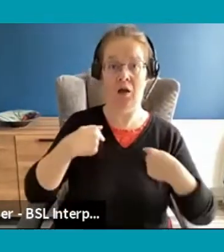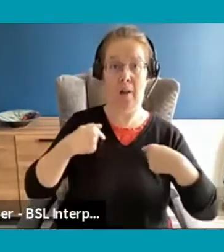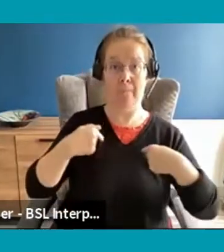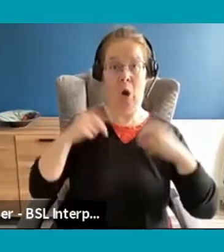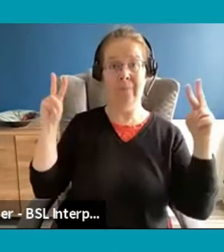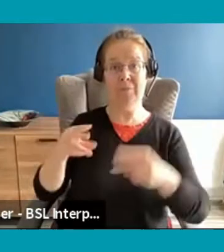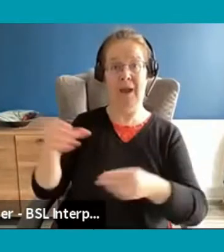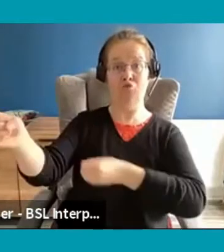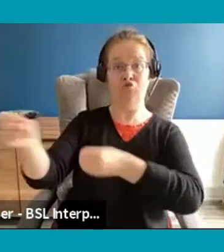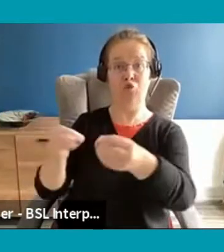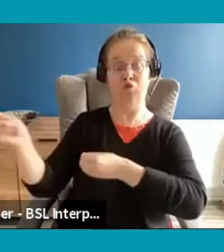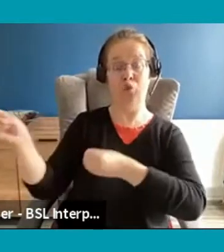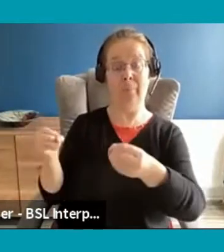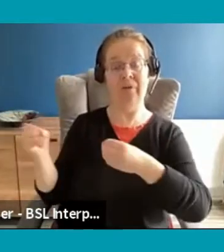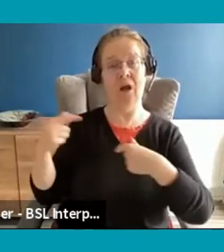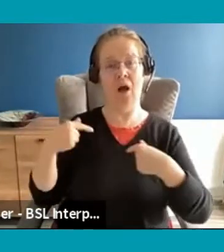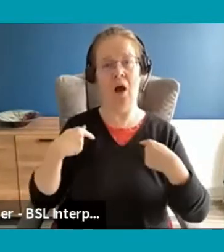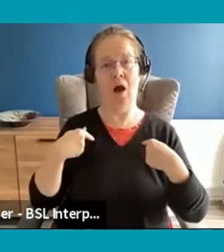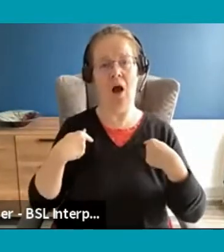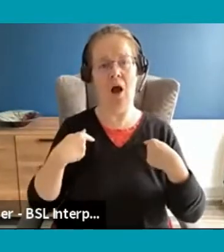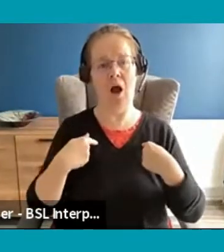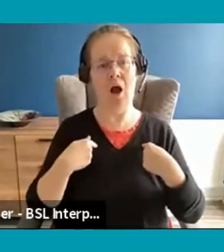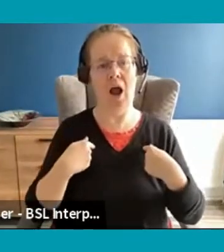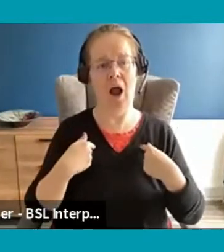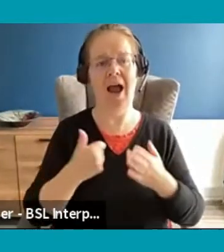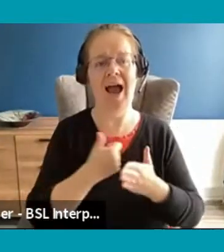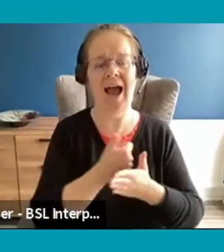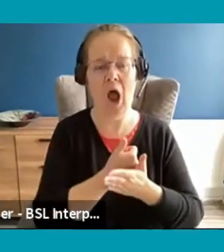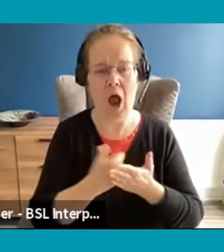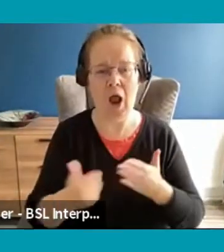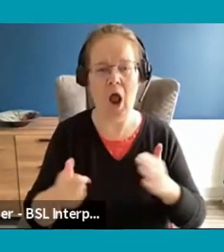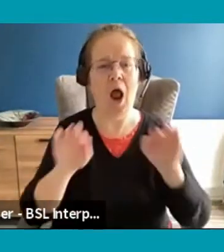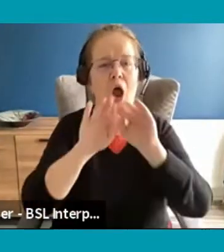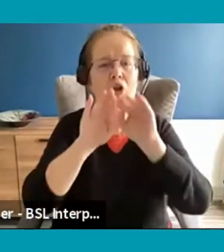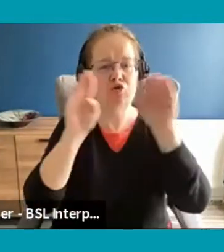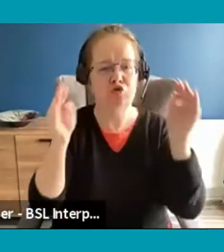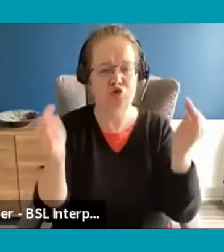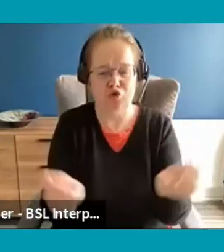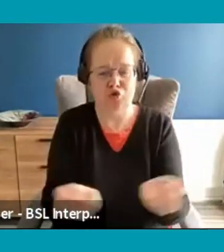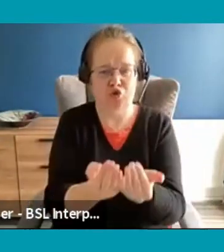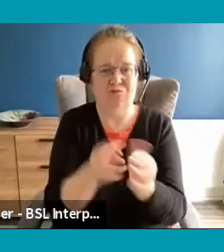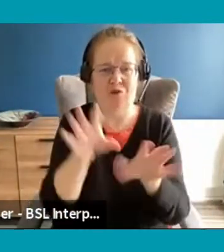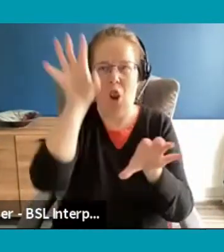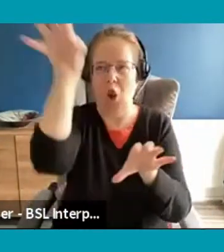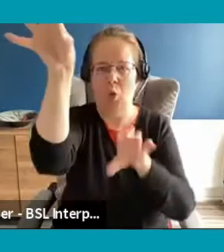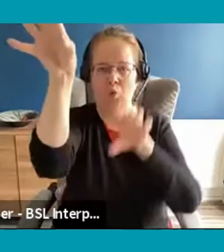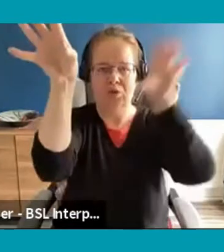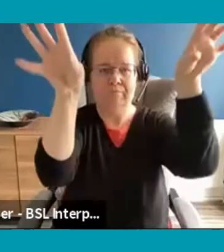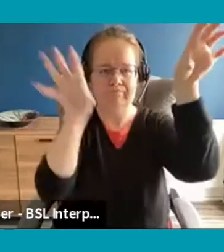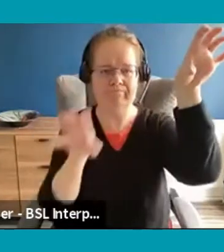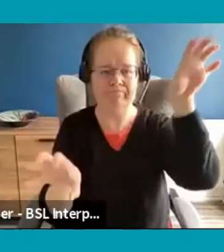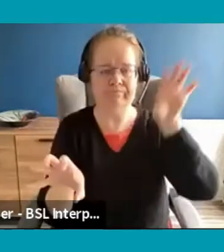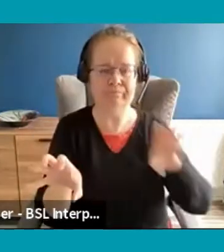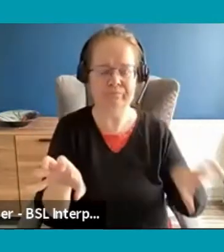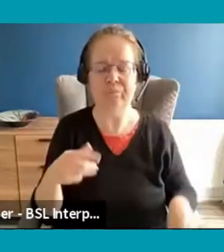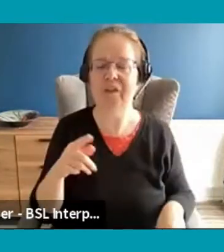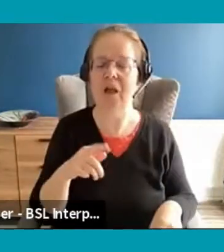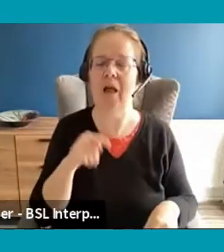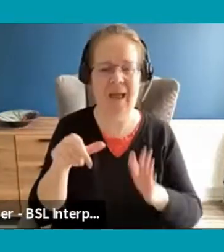I think it is usually geographical location and you know we have some areas